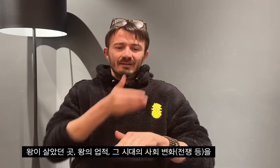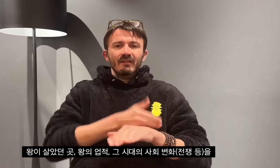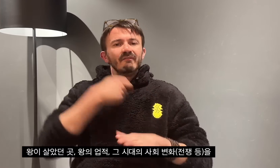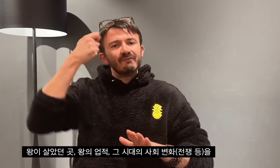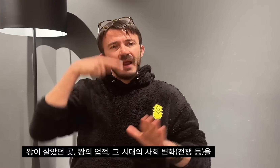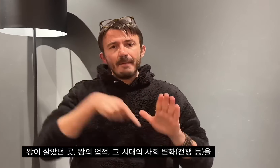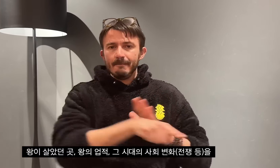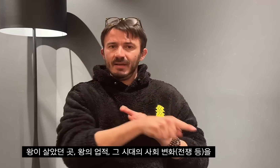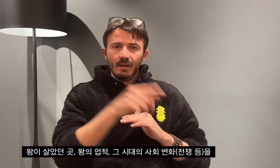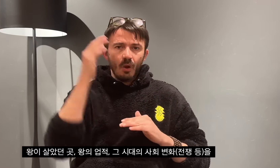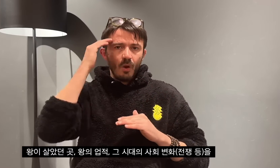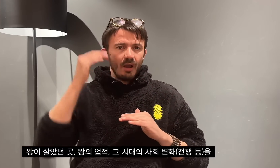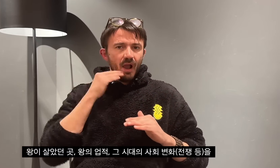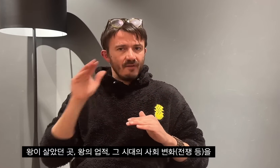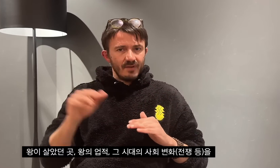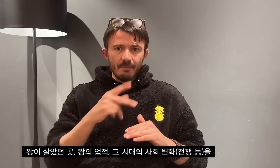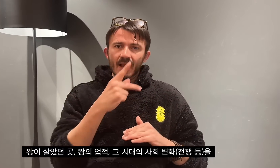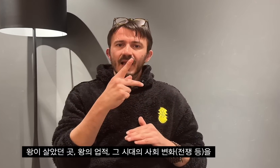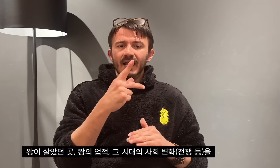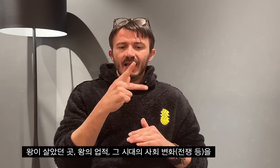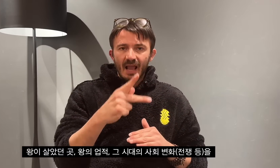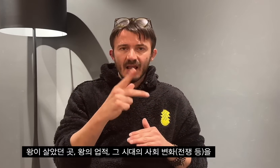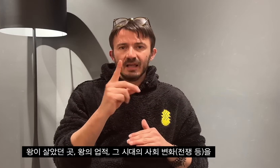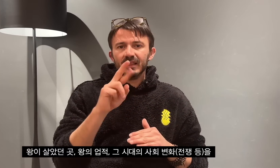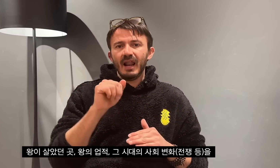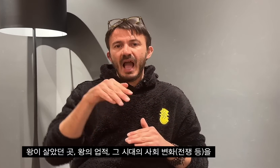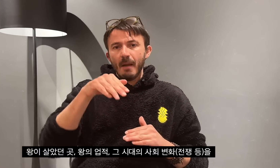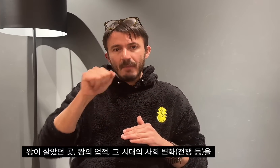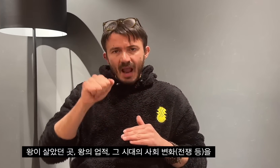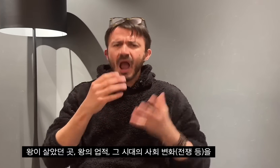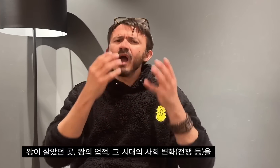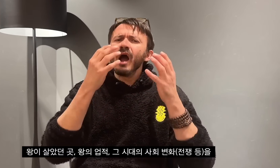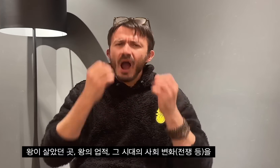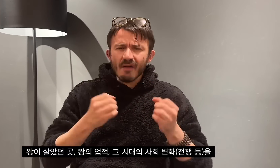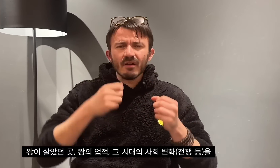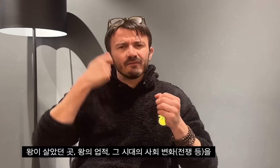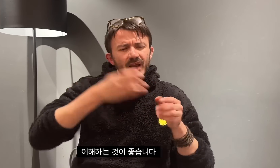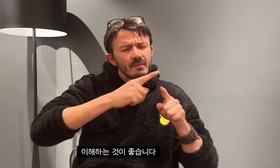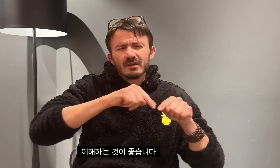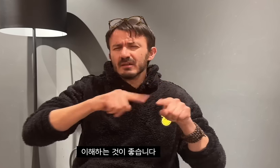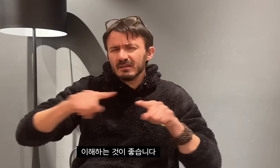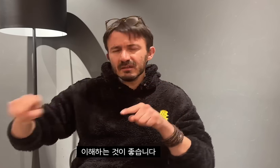Korean dramas and movies in advance to understand where the king lived,